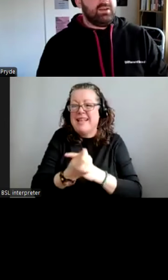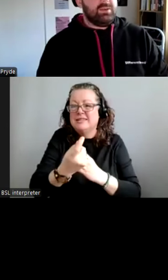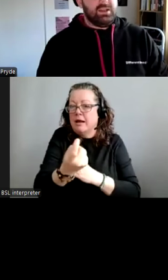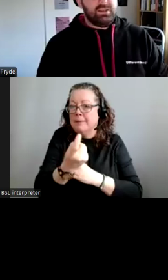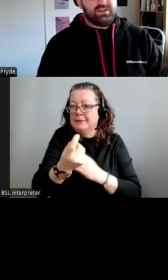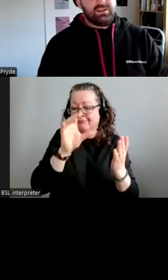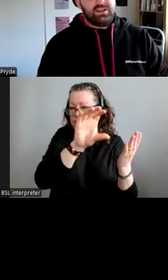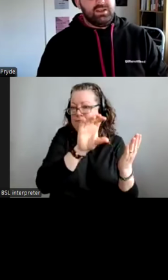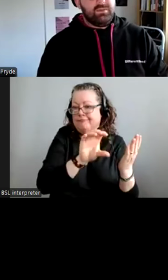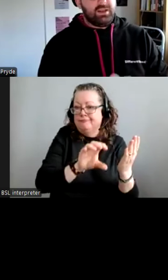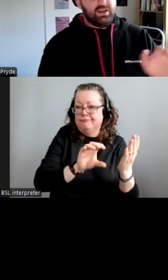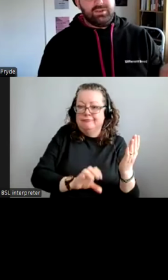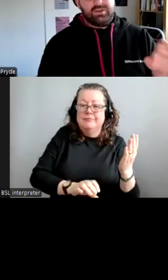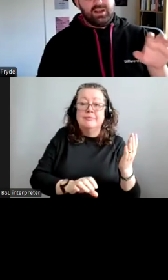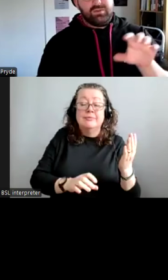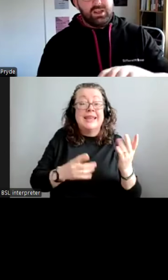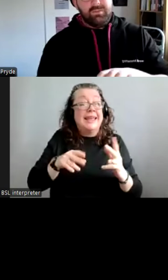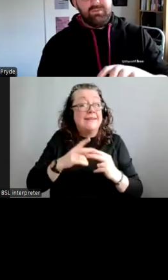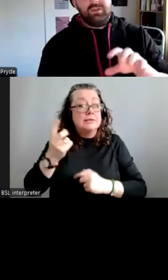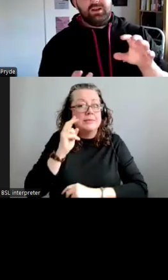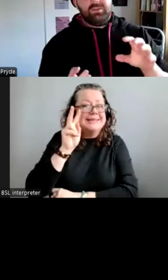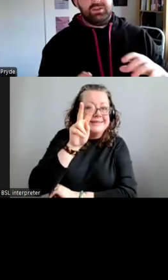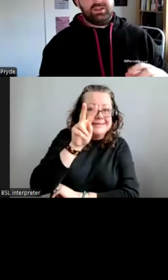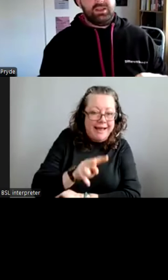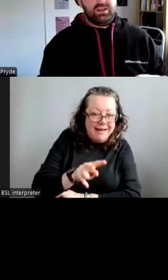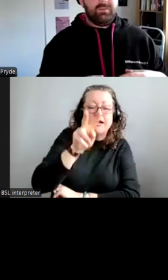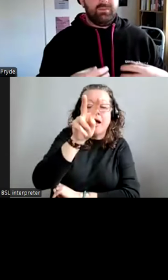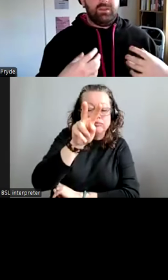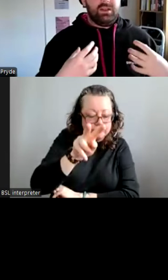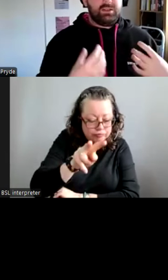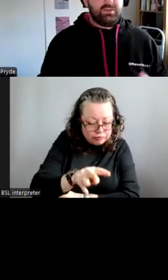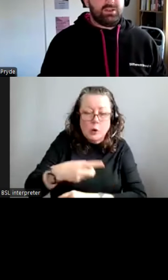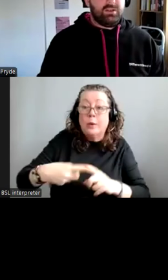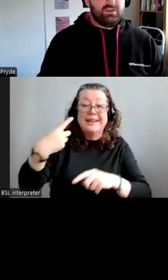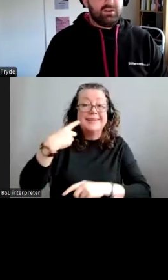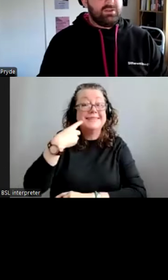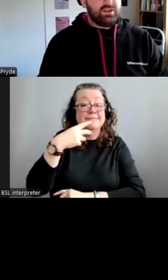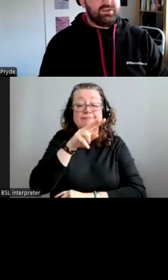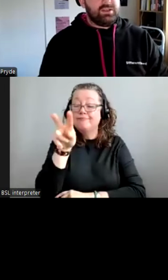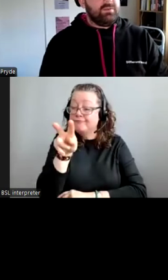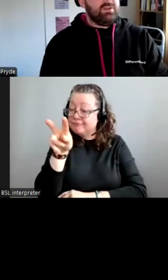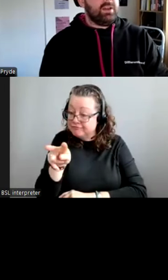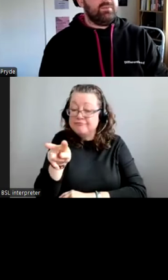they're able to easily see like Elder-grass Rime, they're able to see the description and they're also able to see the event.